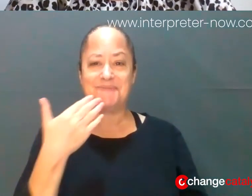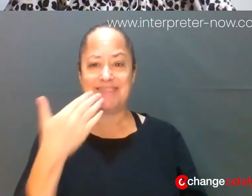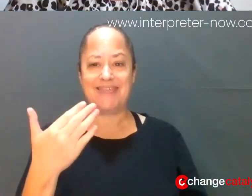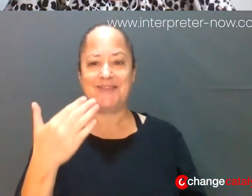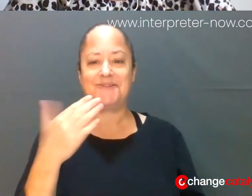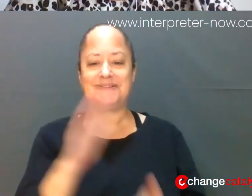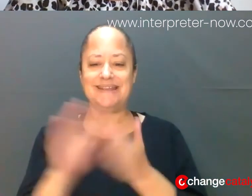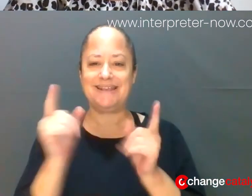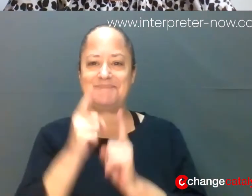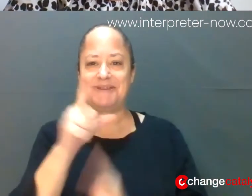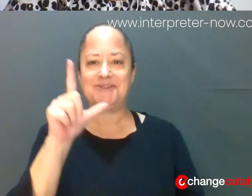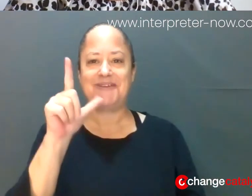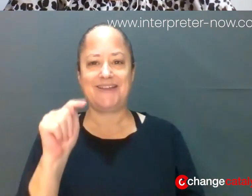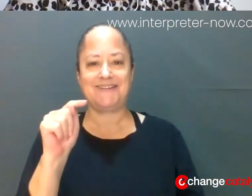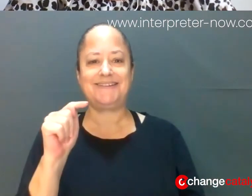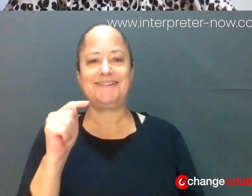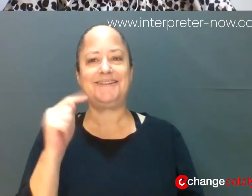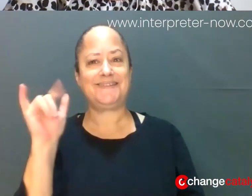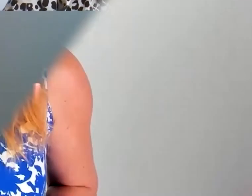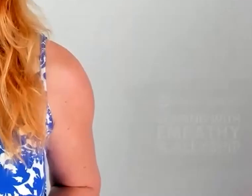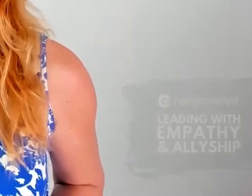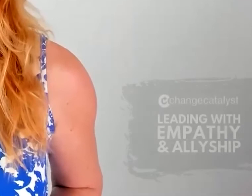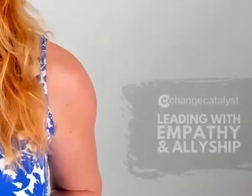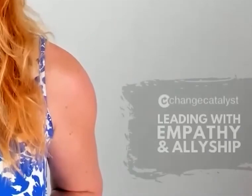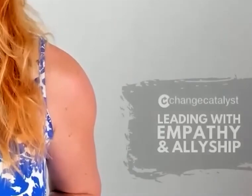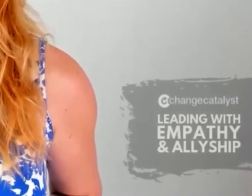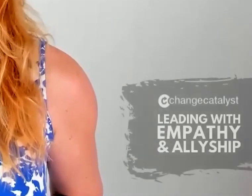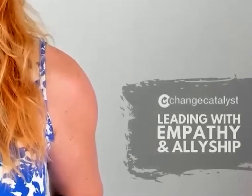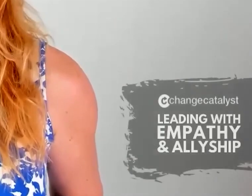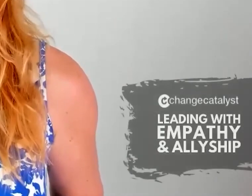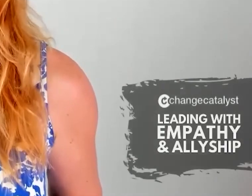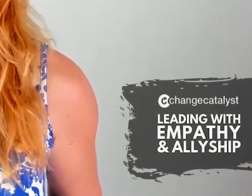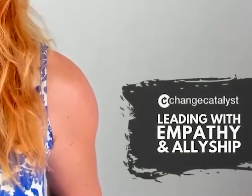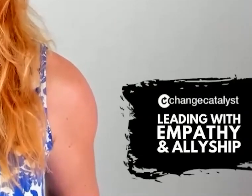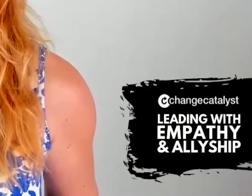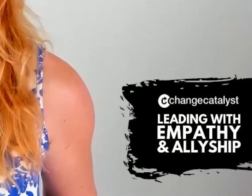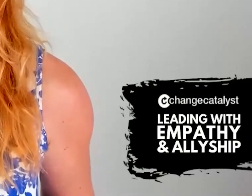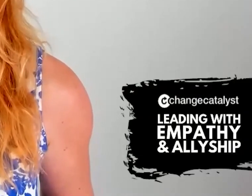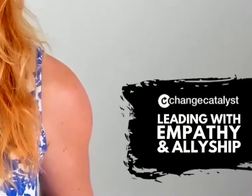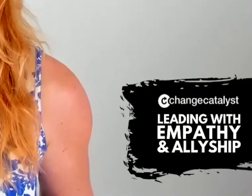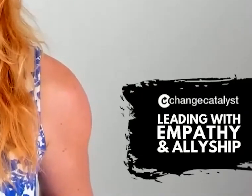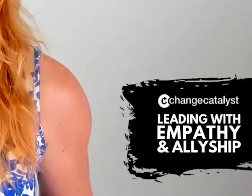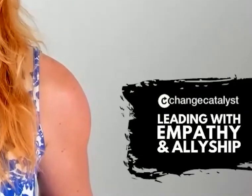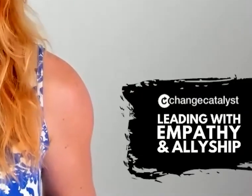To learn more about this episode's topic, visit ally.cc